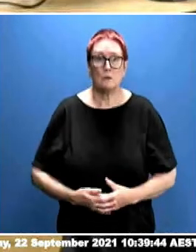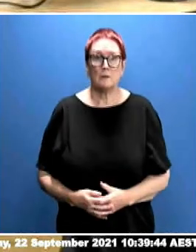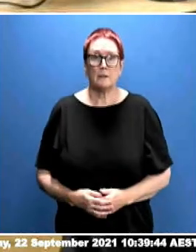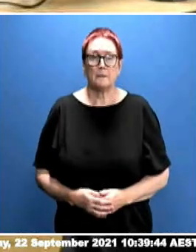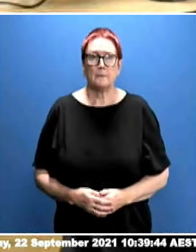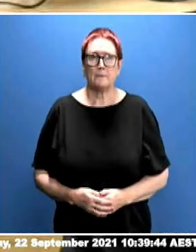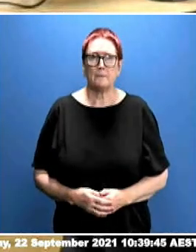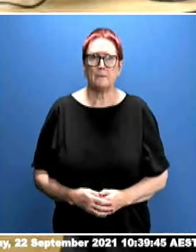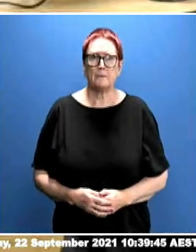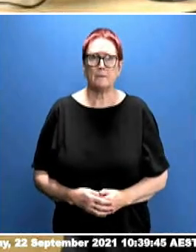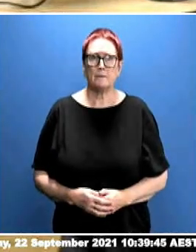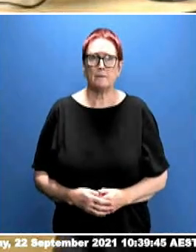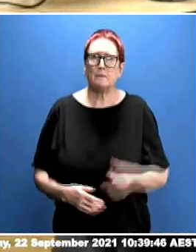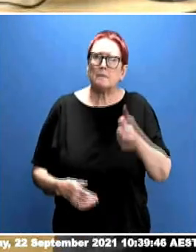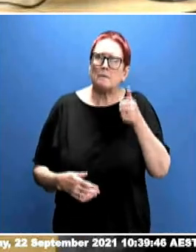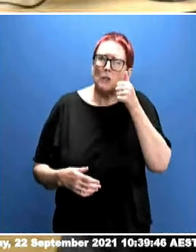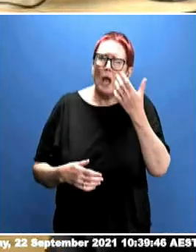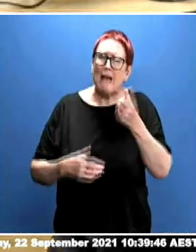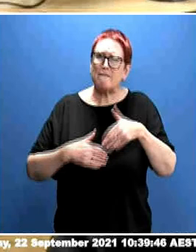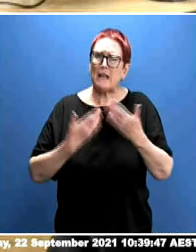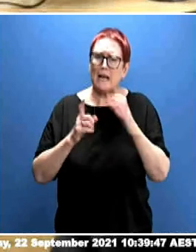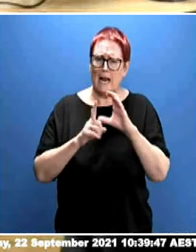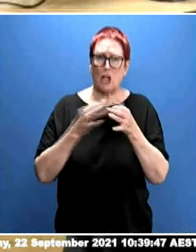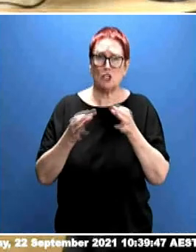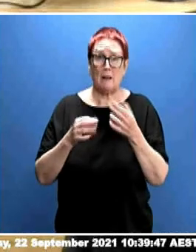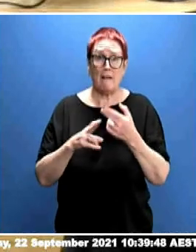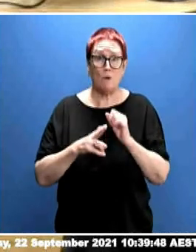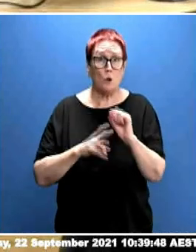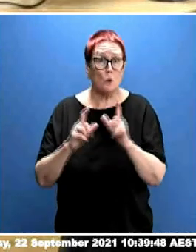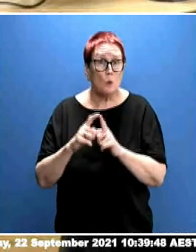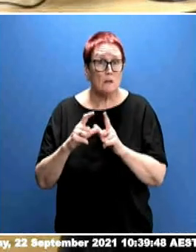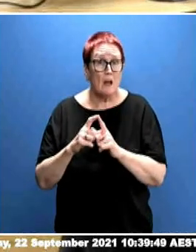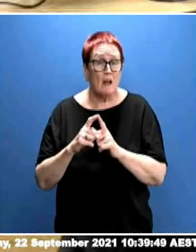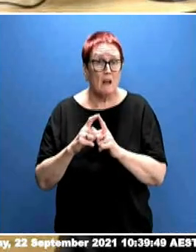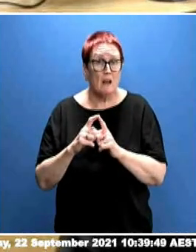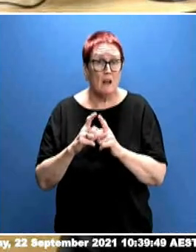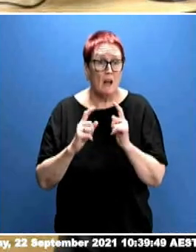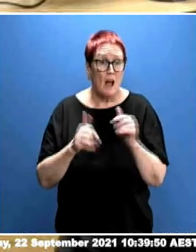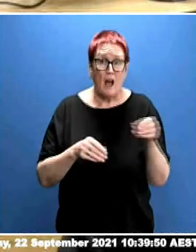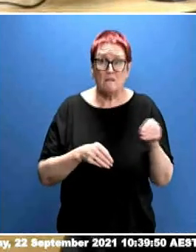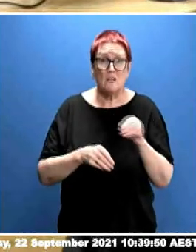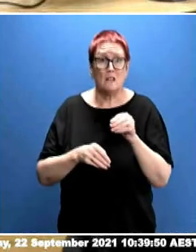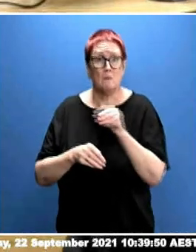Are you aware if there are any cultural plans that are currently in place for Megan since she's been in the care of the Department?